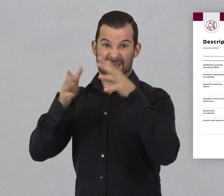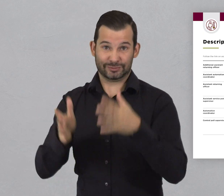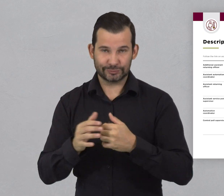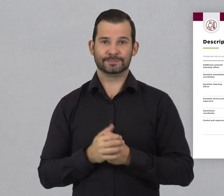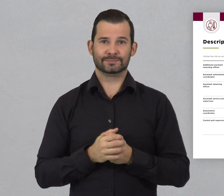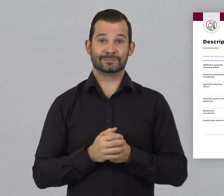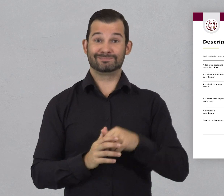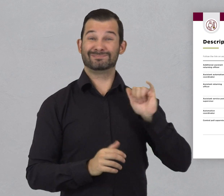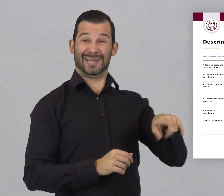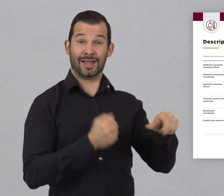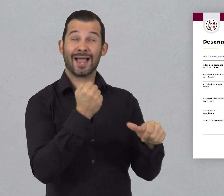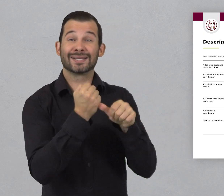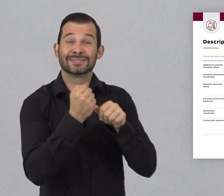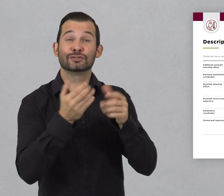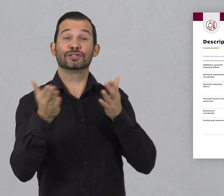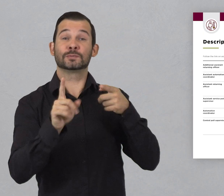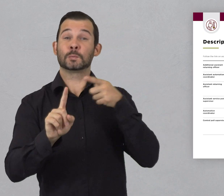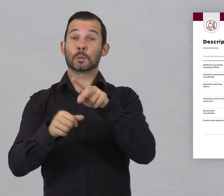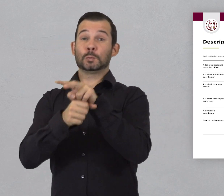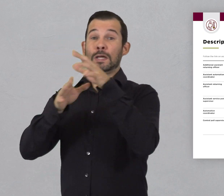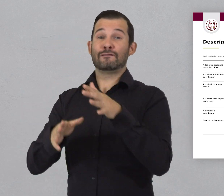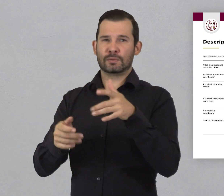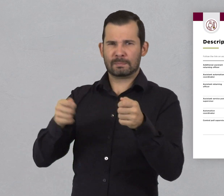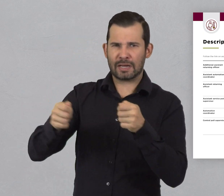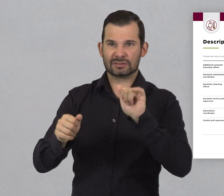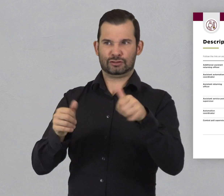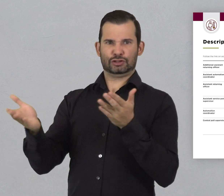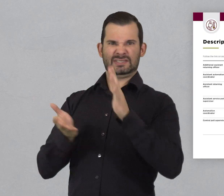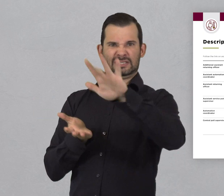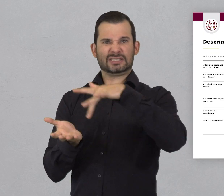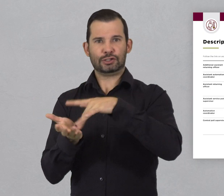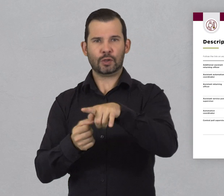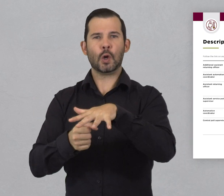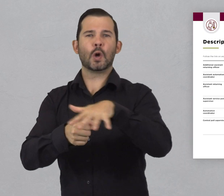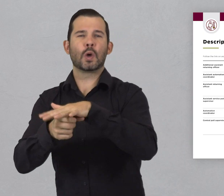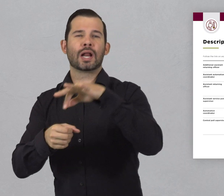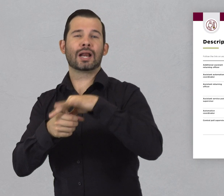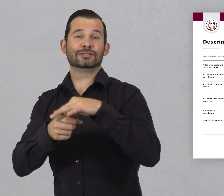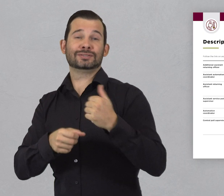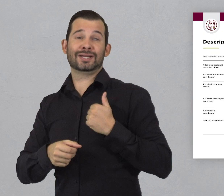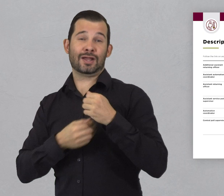service point supervisor manages the service centre at the local Elections Canada office